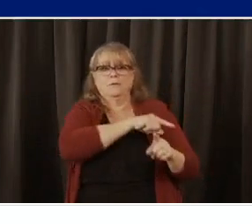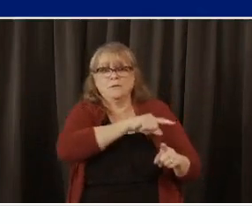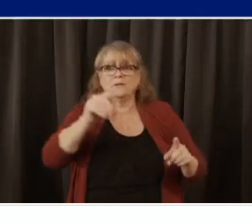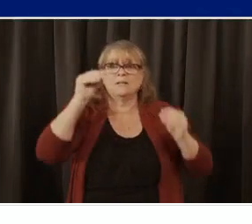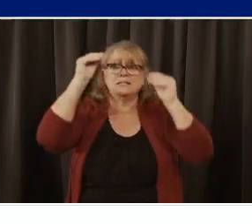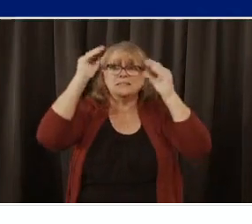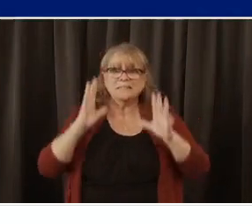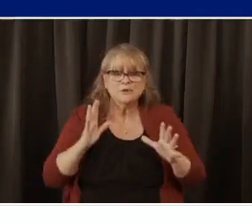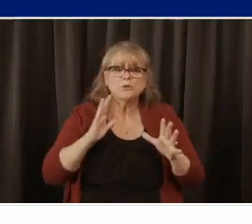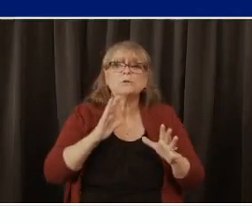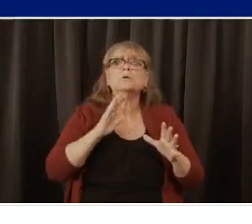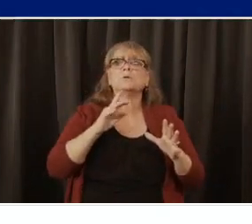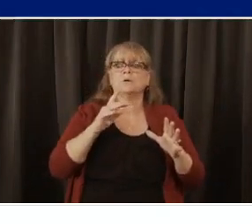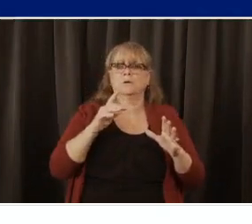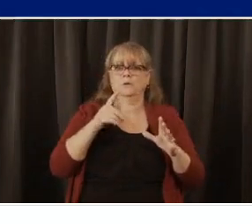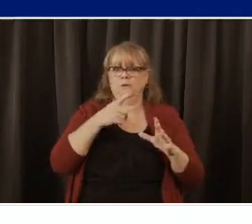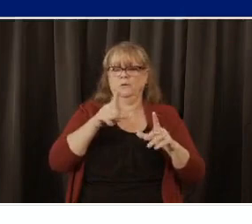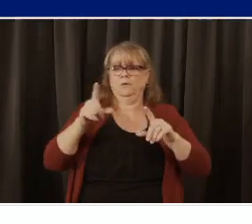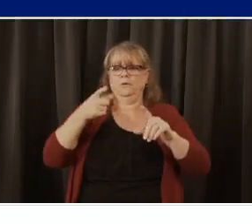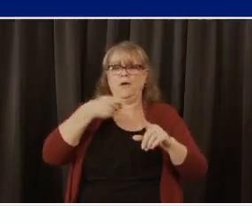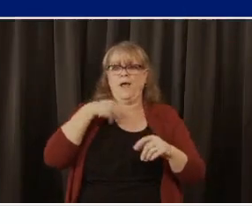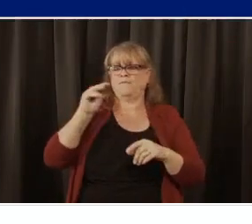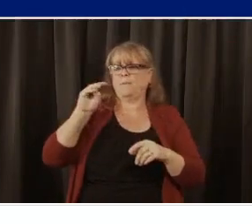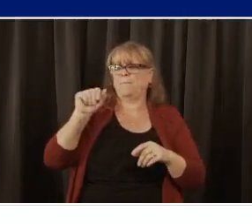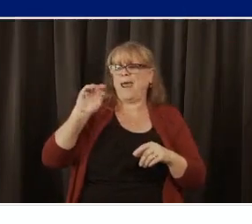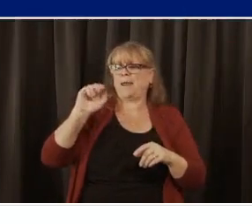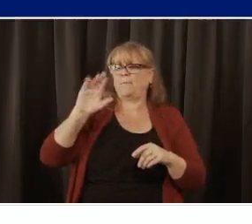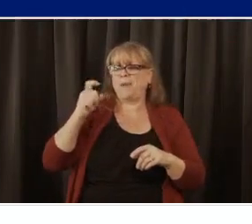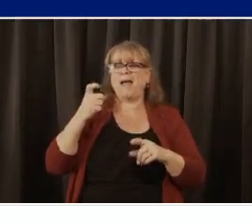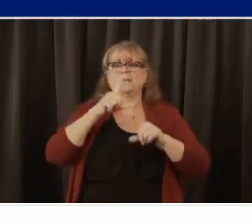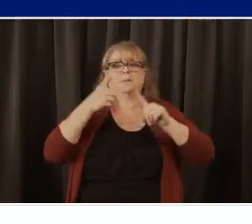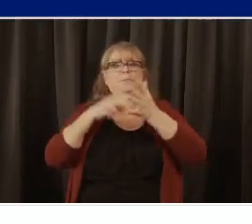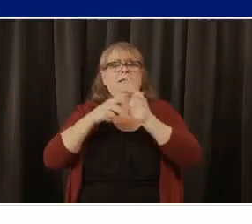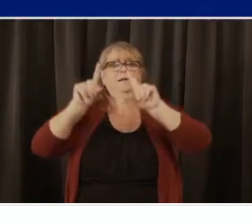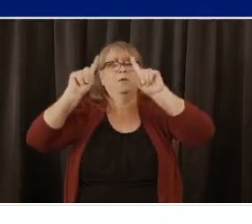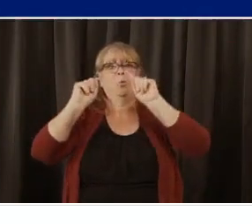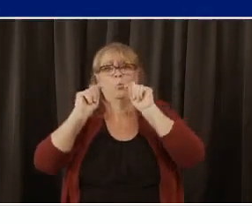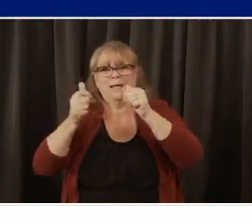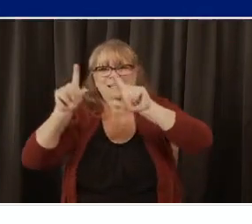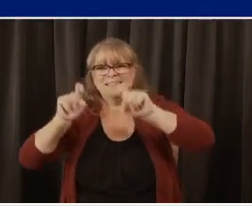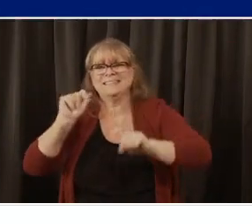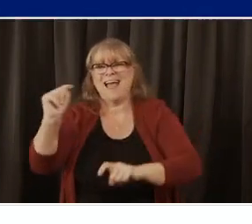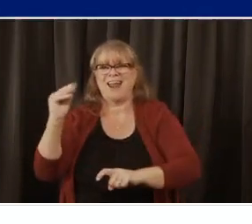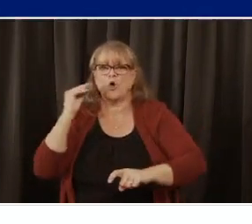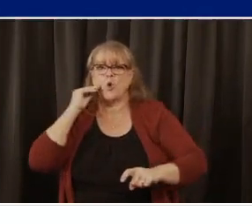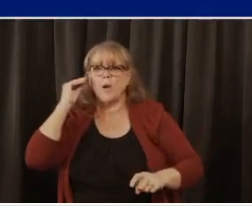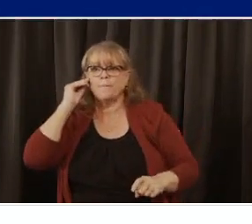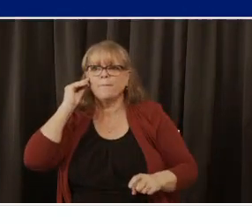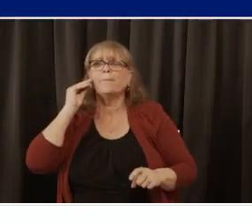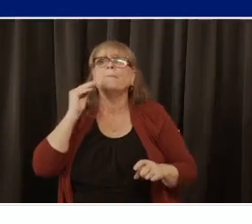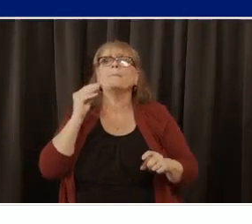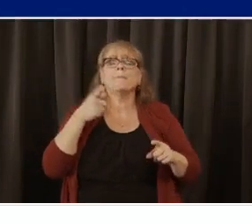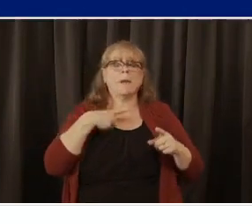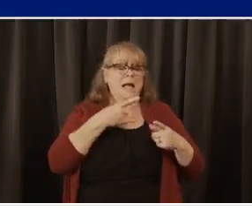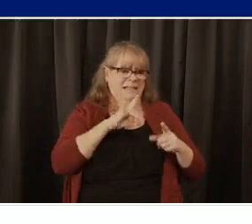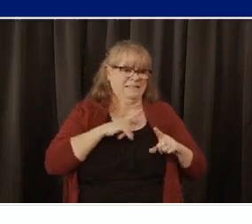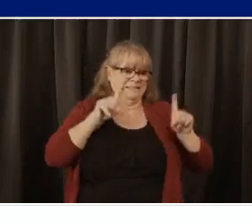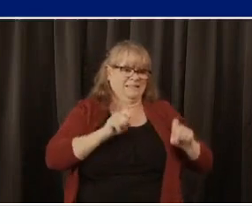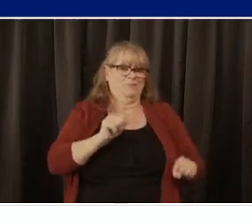Over the next few months we're building that capacity even more for the essential workforce, and when the vaccine became available to restaurant workers we help provide them with an